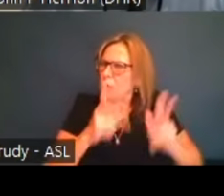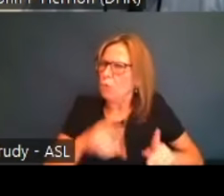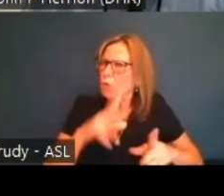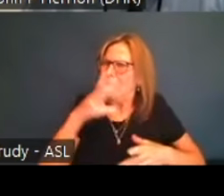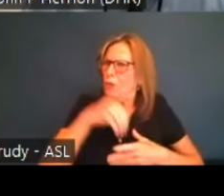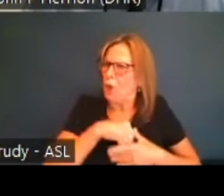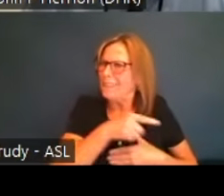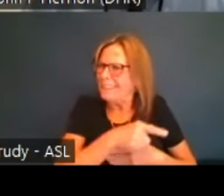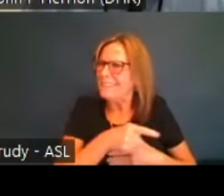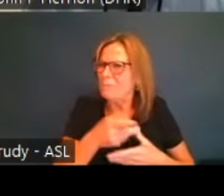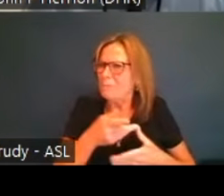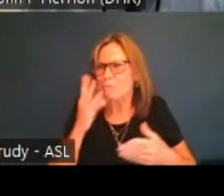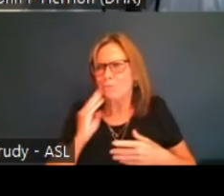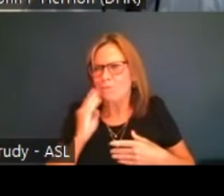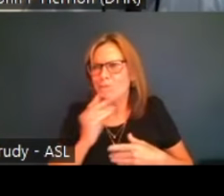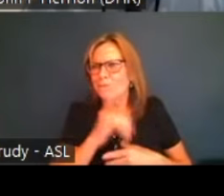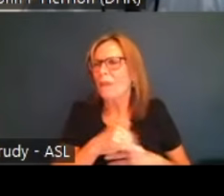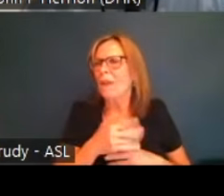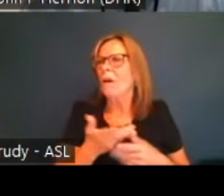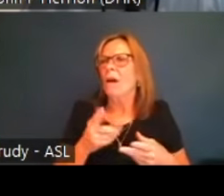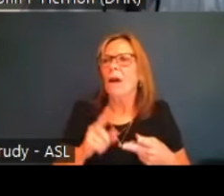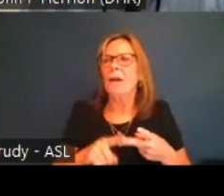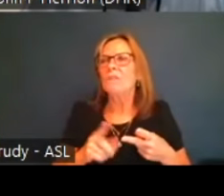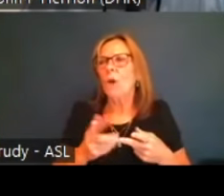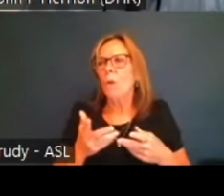when we're talking about a service dog is has it been